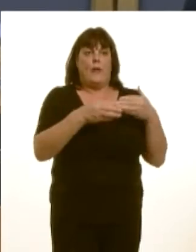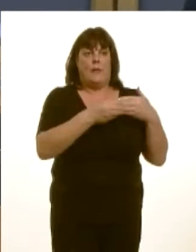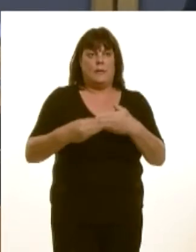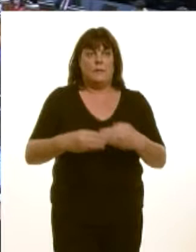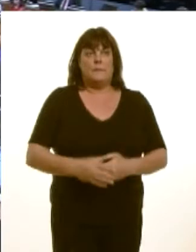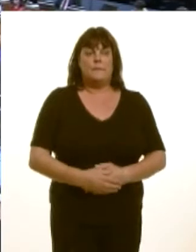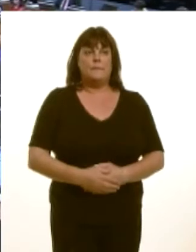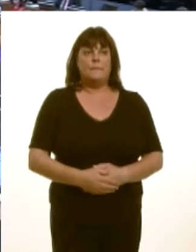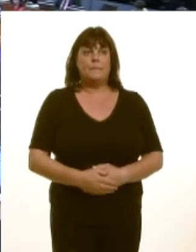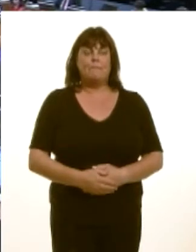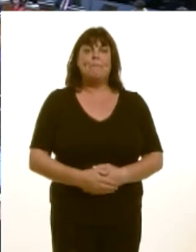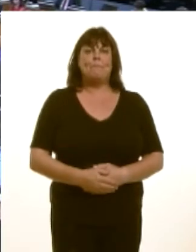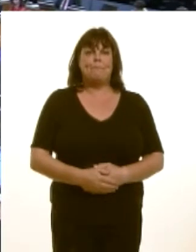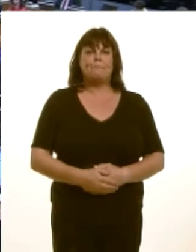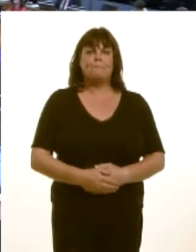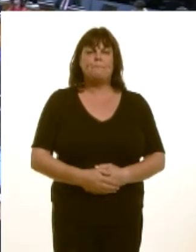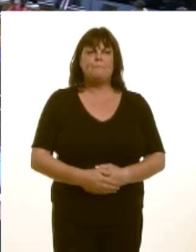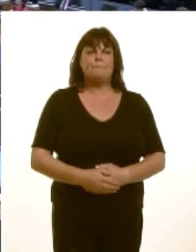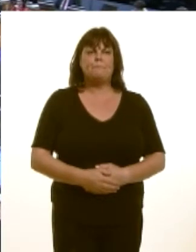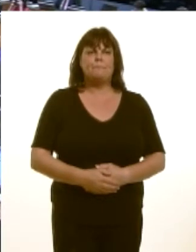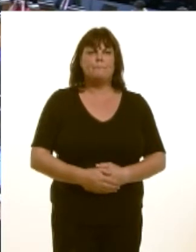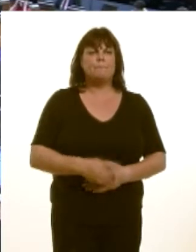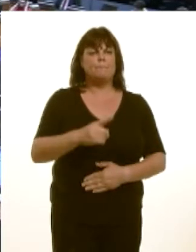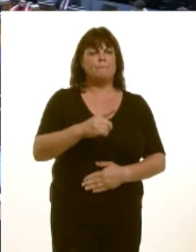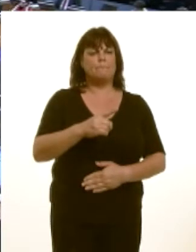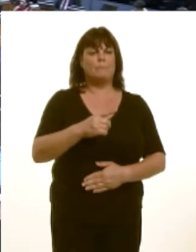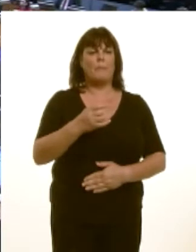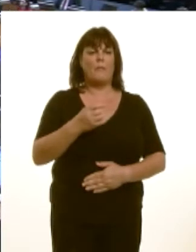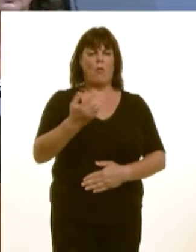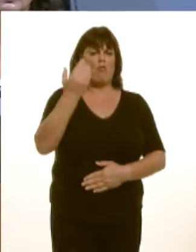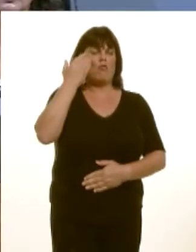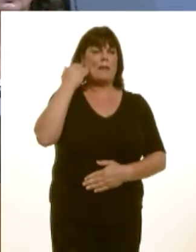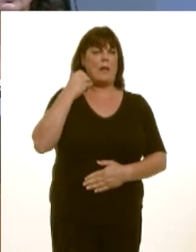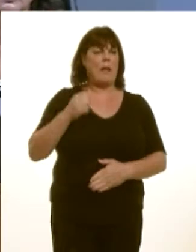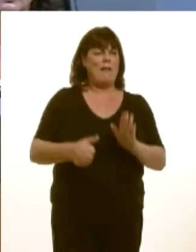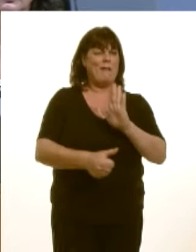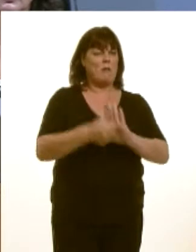First Minister, the recent cuts in the skills budget of £7 million, along with other measures,